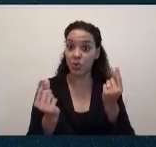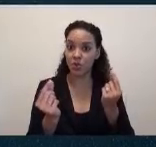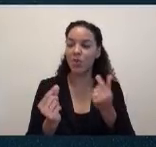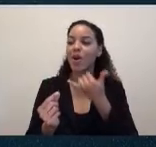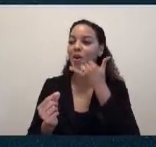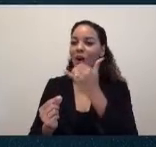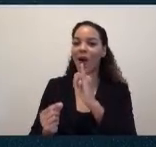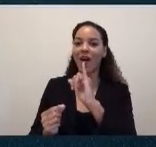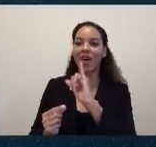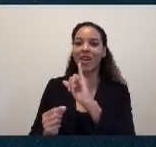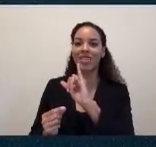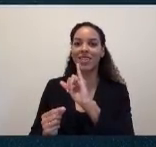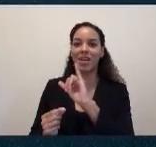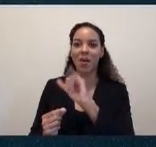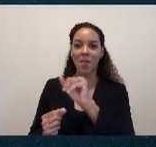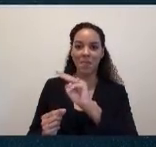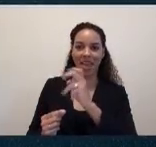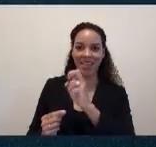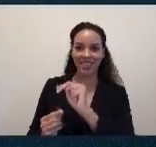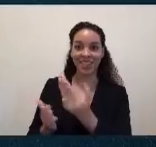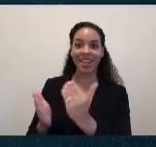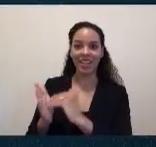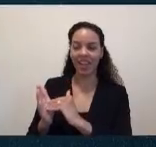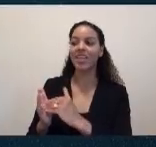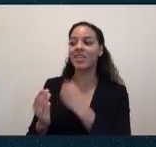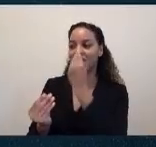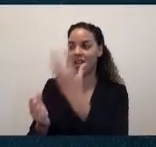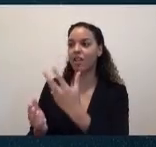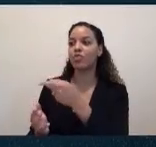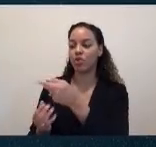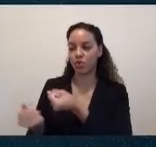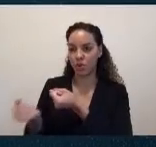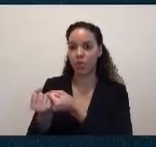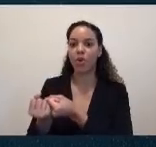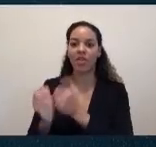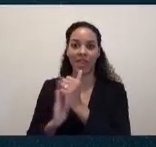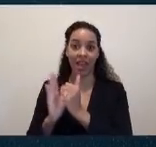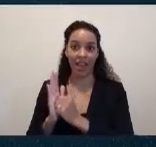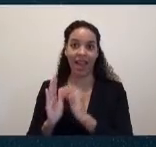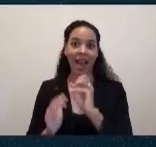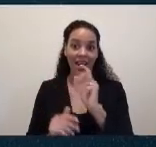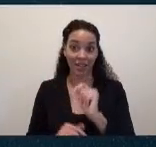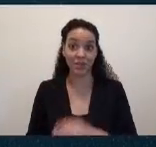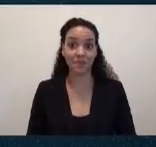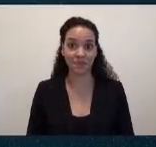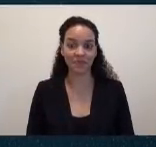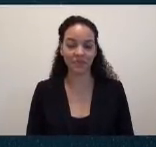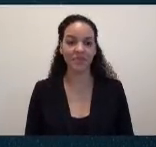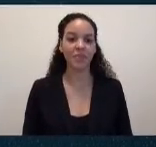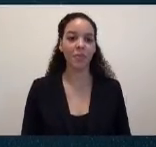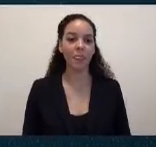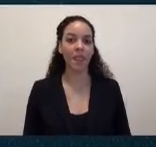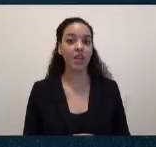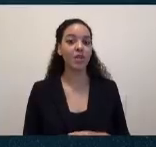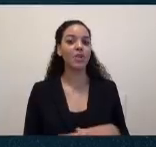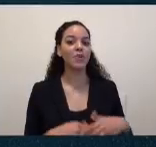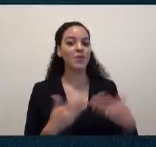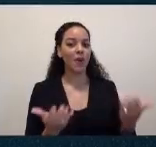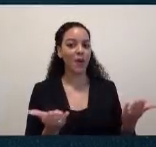Ms. Woody: Thank you. The Vice President: So here's some statistics, which I think many of us know,